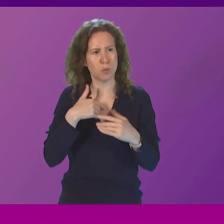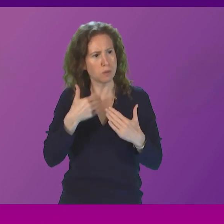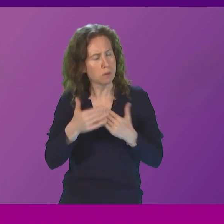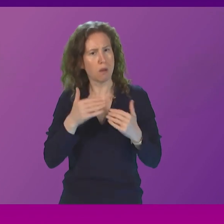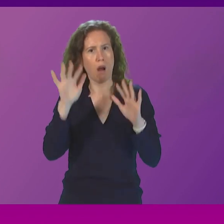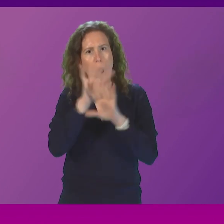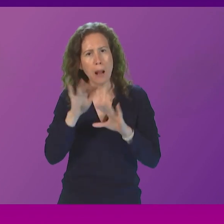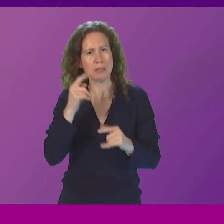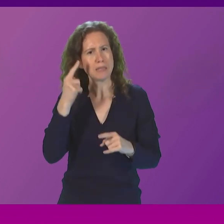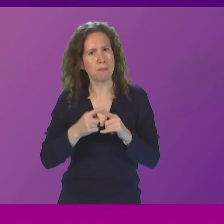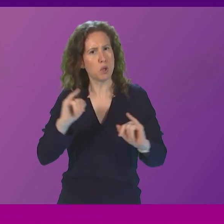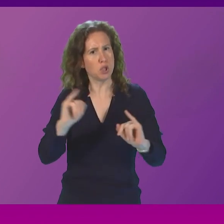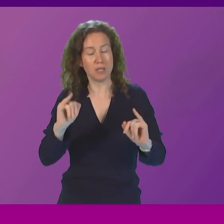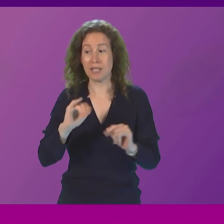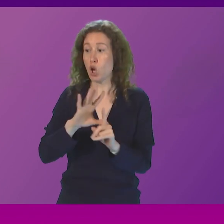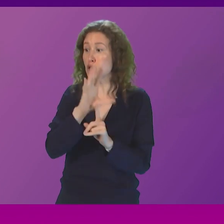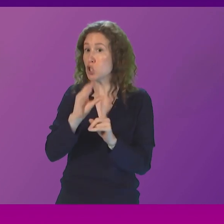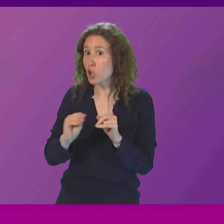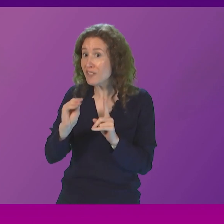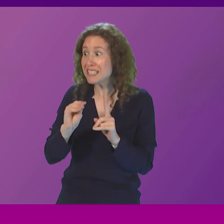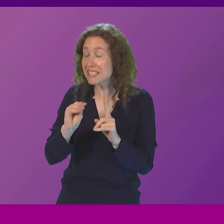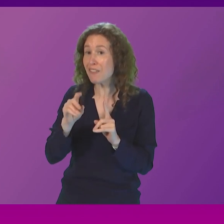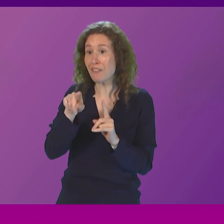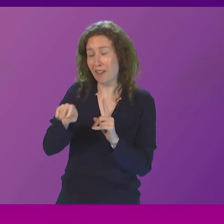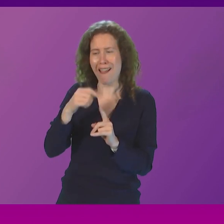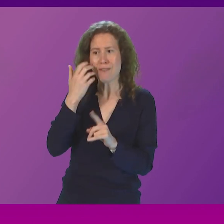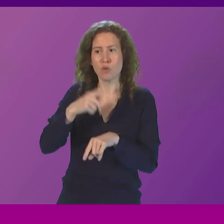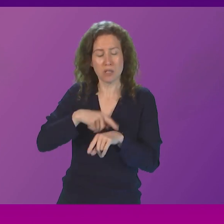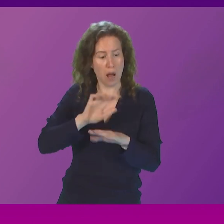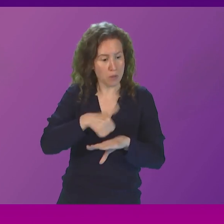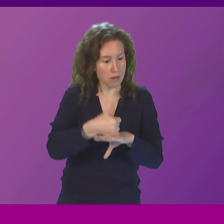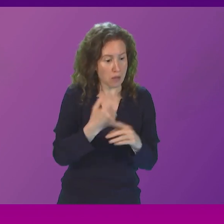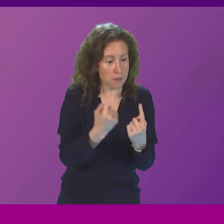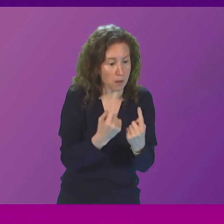In the case of Conservative members, every time that we—or a local authority—introduce